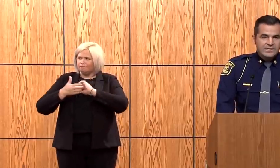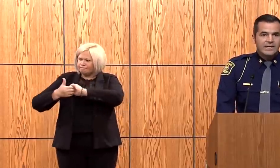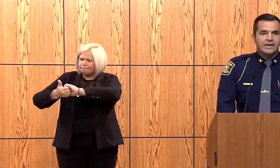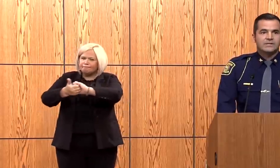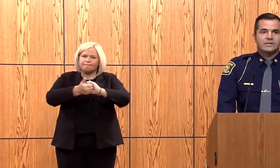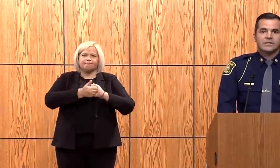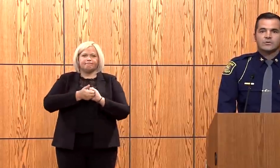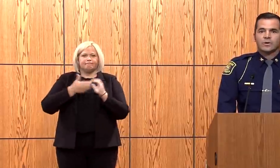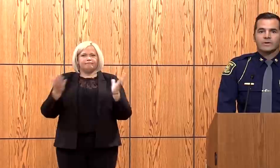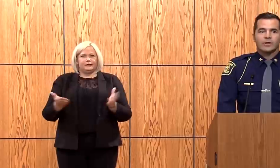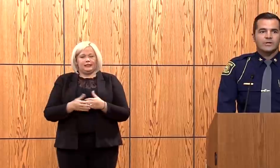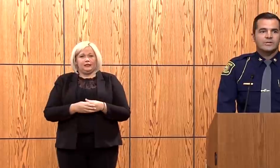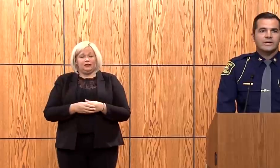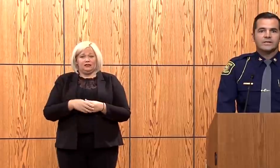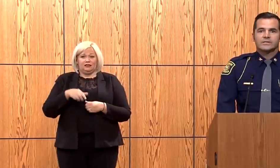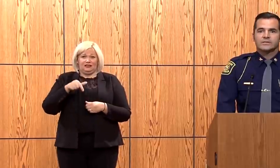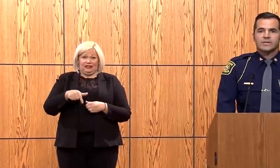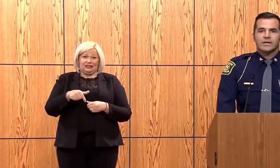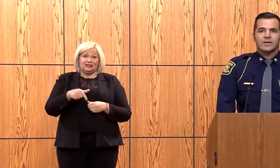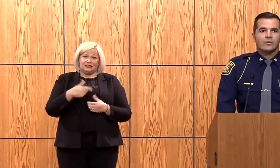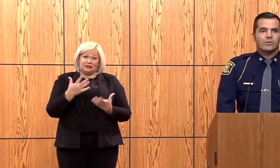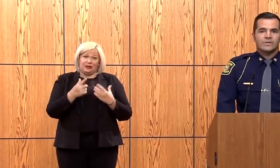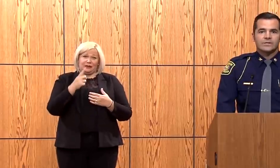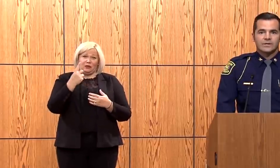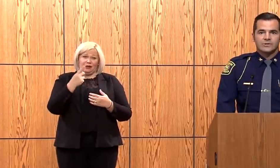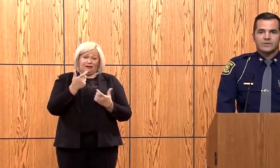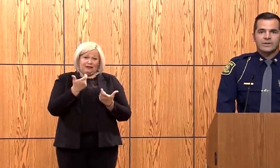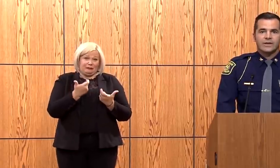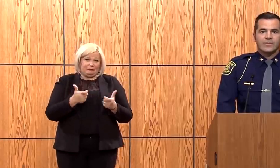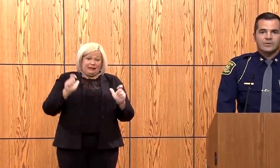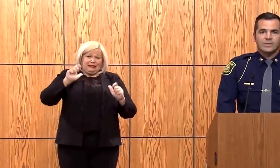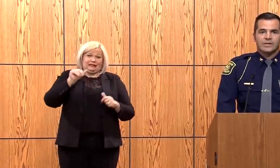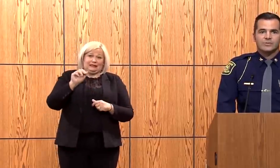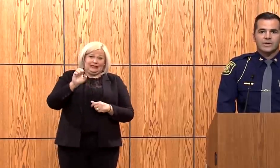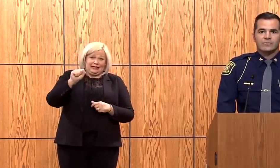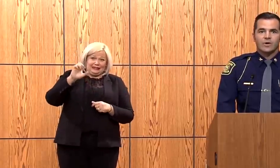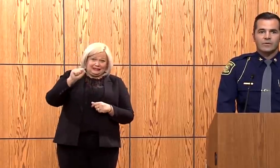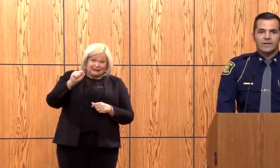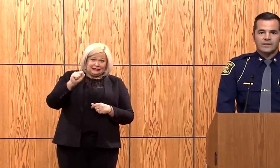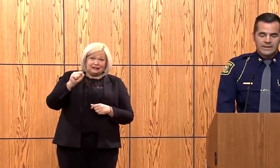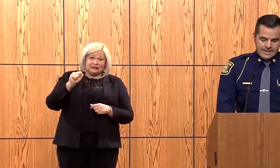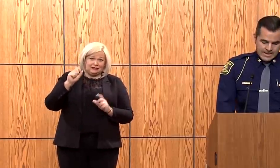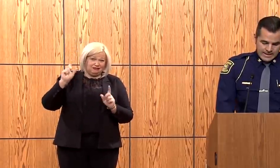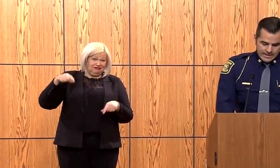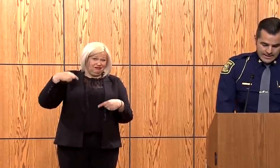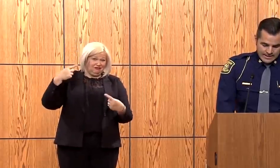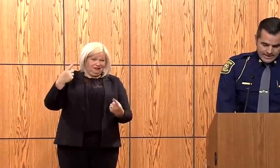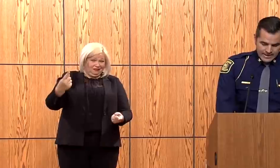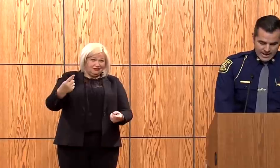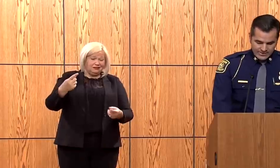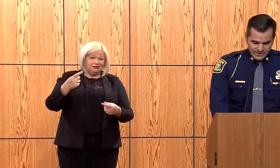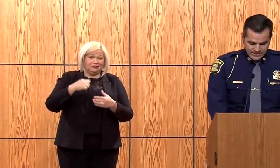COOPERATION. THE PARTNERSHIP THAT ALL OF US THE PARTNERSHIP THAT ALL OF US HERE ARE DEMONSTRATING. HERE ARE DEMONSTRATING. THIS CASE IS ONE OF THE LARGEST